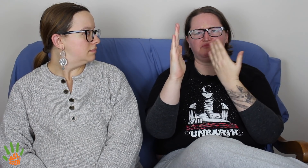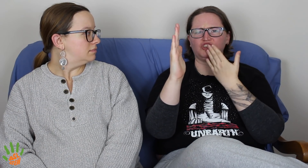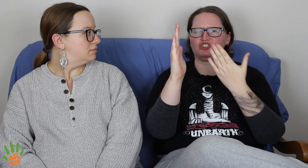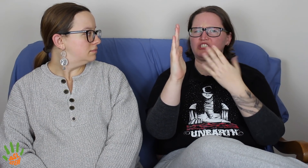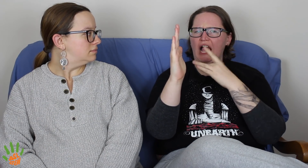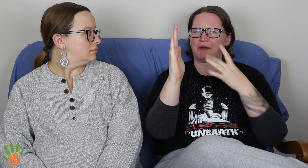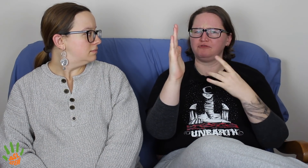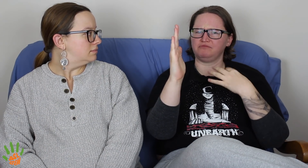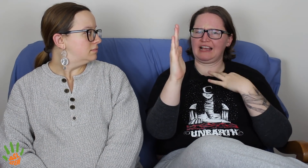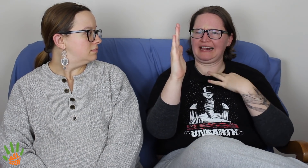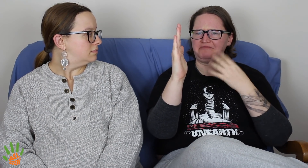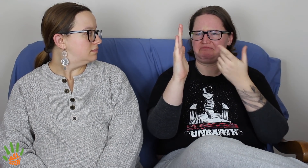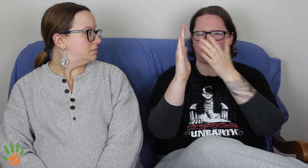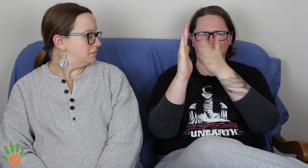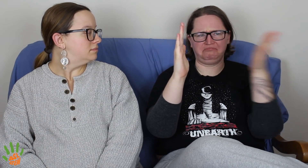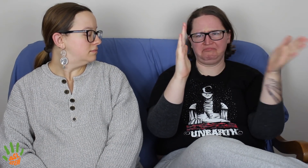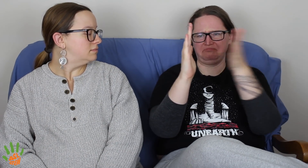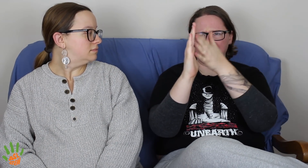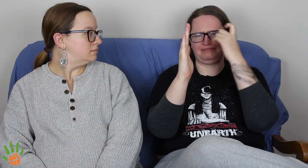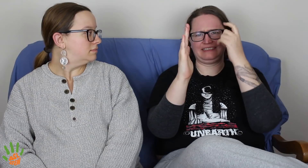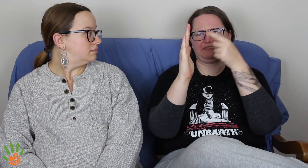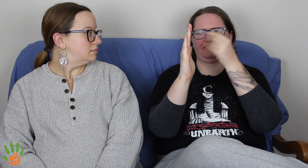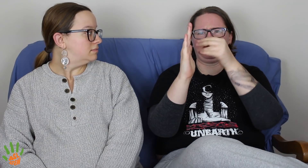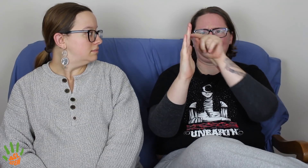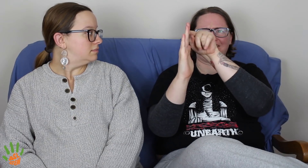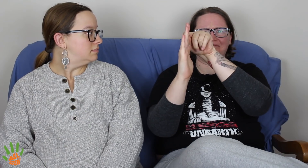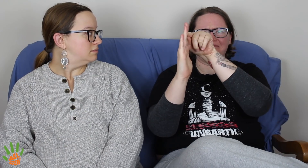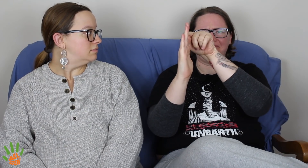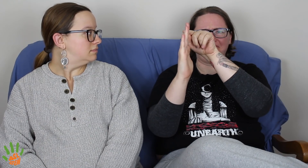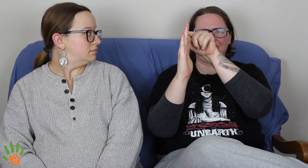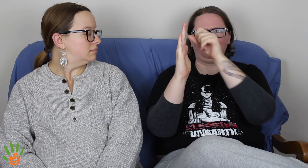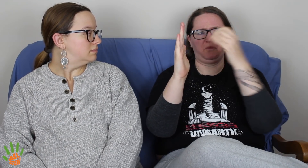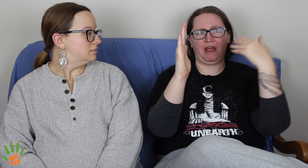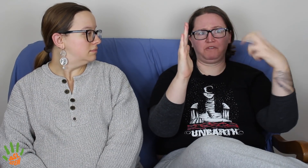a cochlear implant could be a good option for you. You'd be a potentially good candidate.